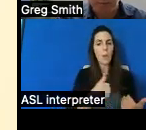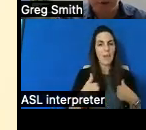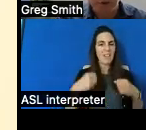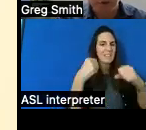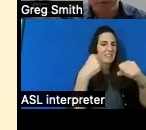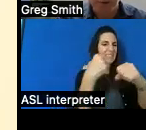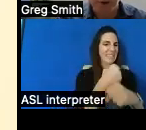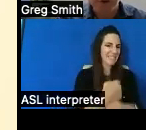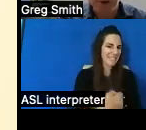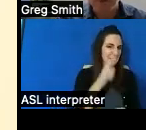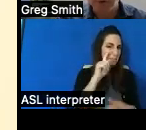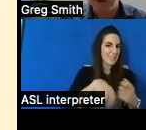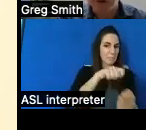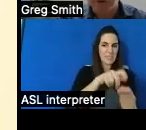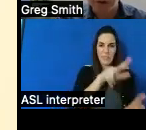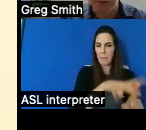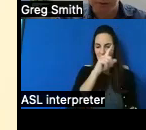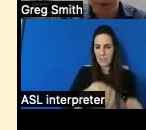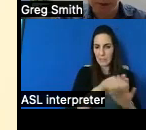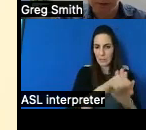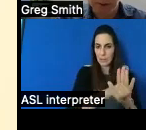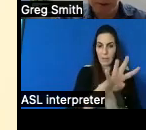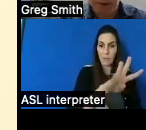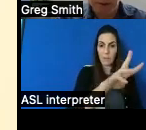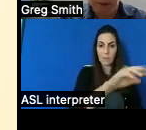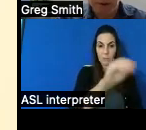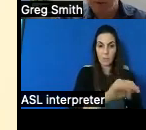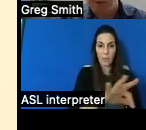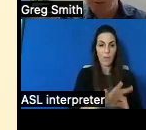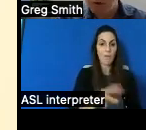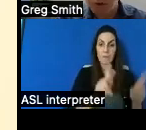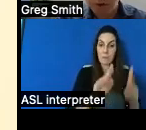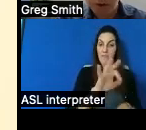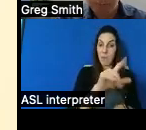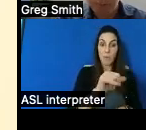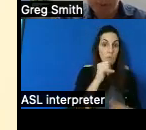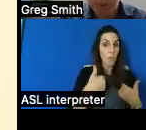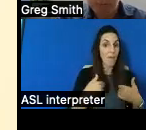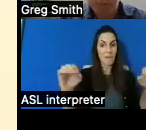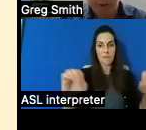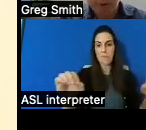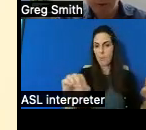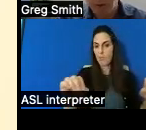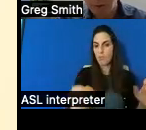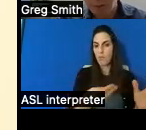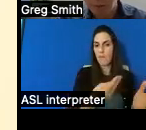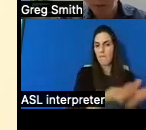more specific to our state 46% of Flor readings uh don't have an emergency uh fund so the folks